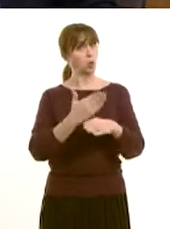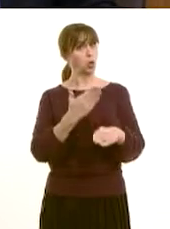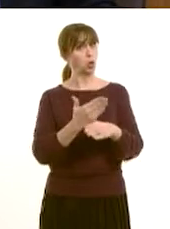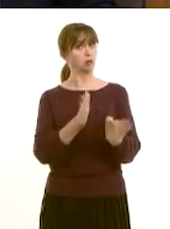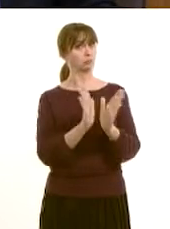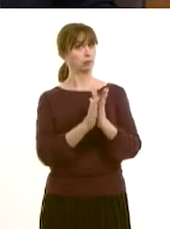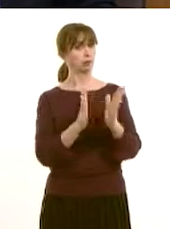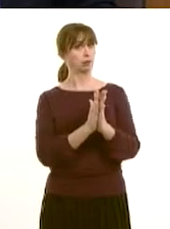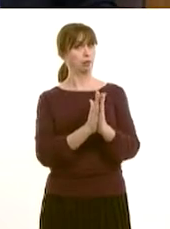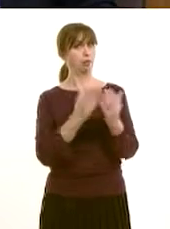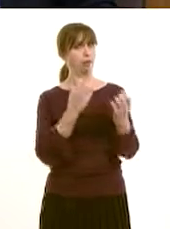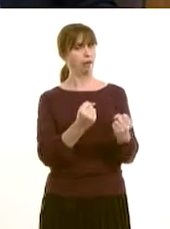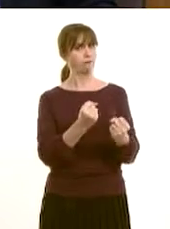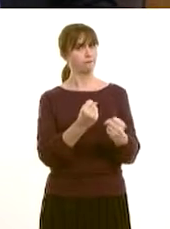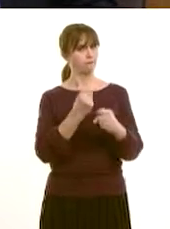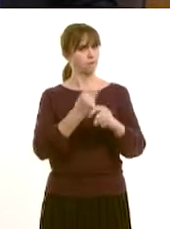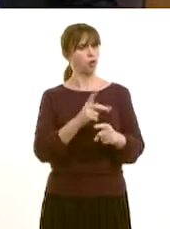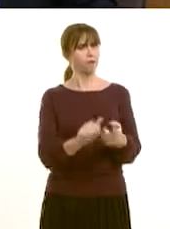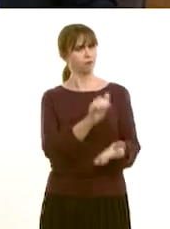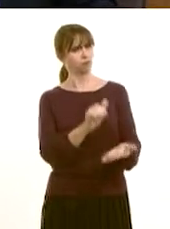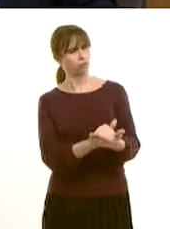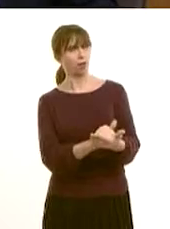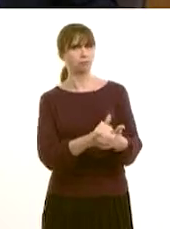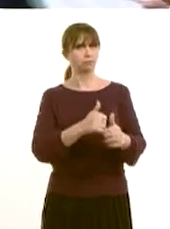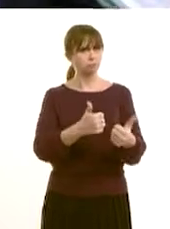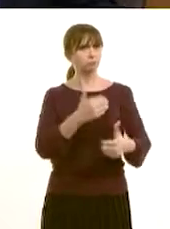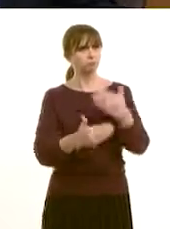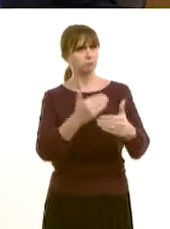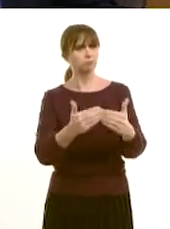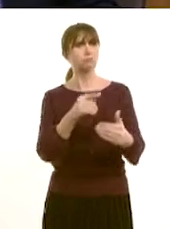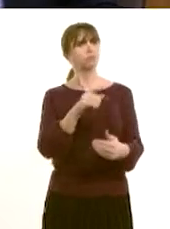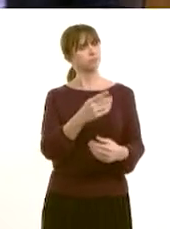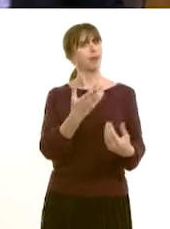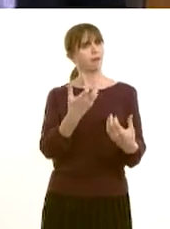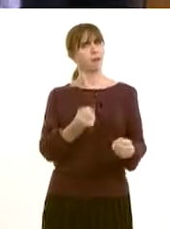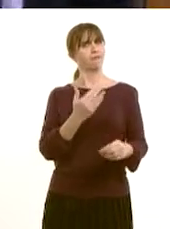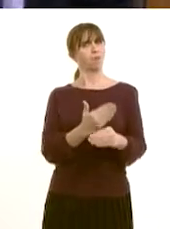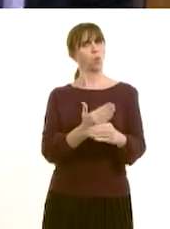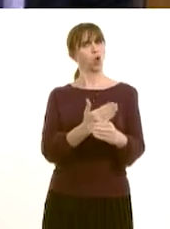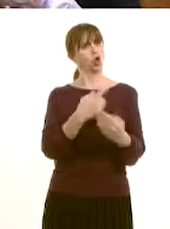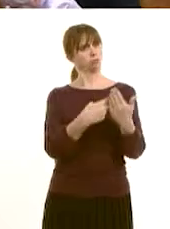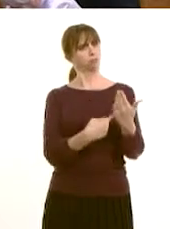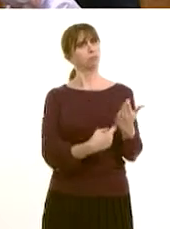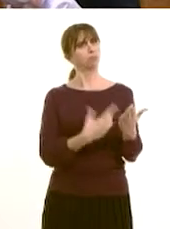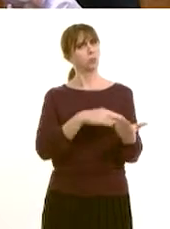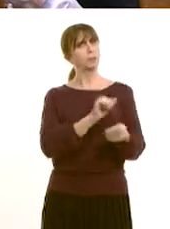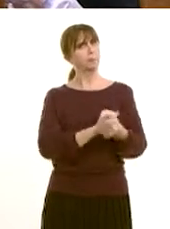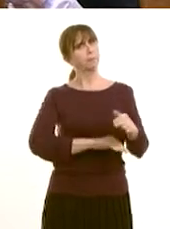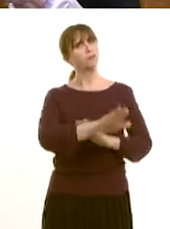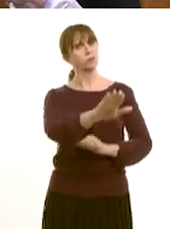are protected and that the privileges that they enjoy now continue in the future.